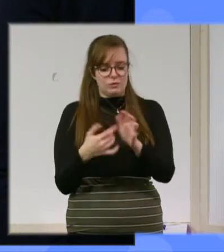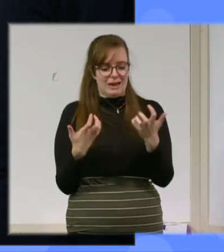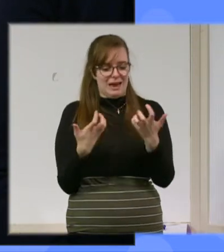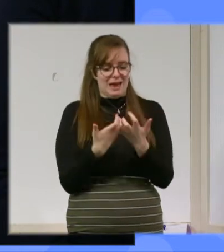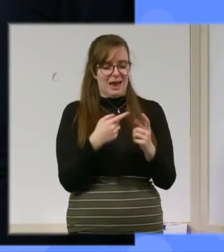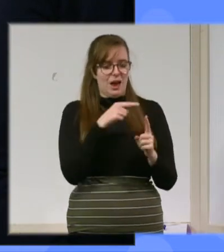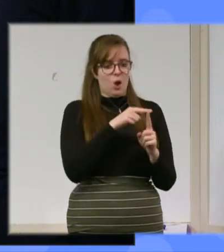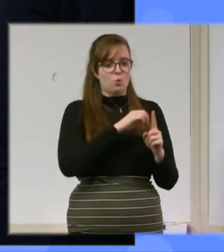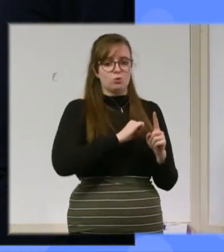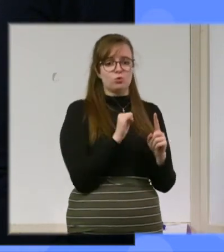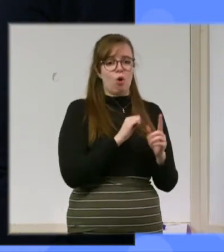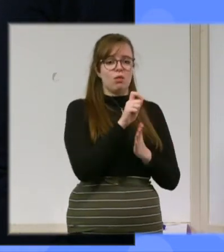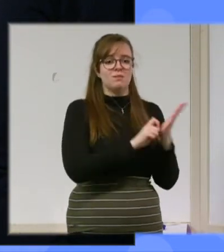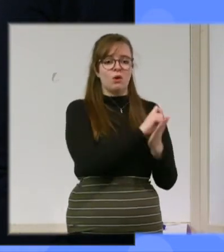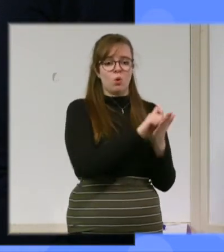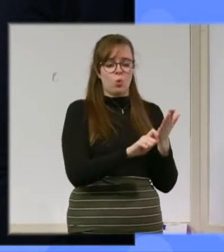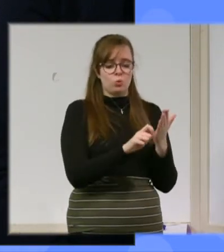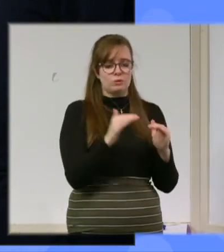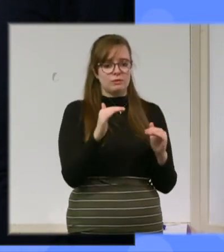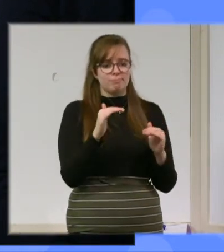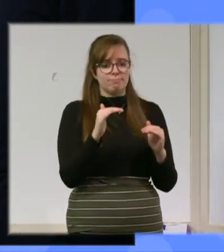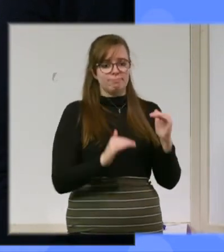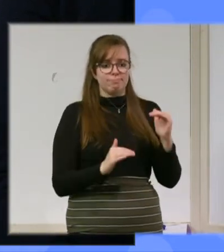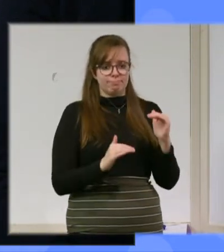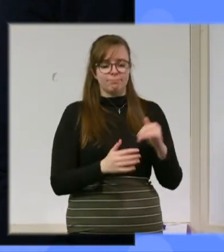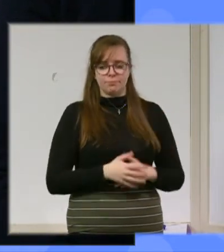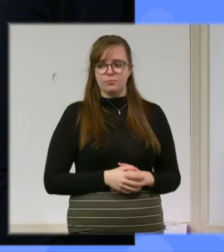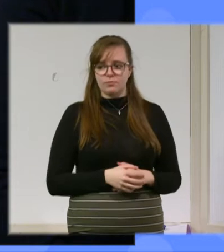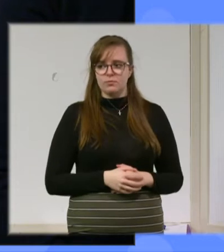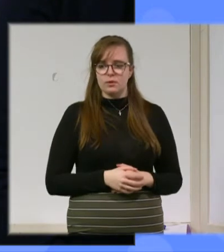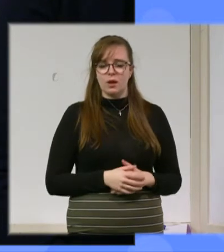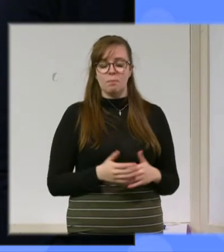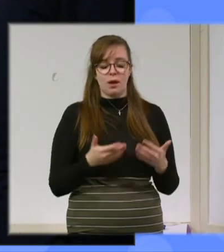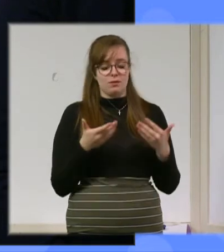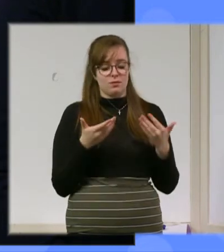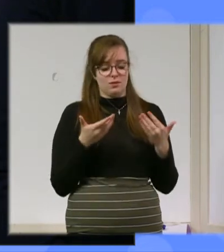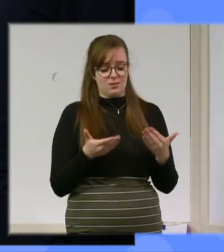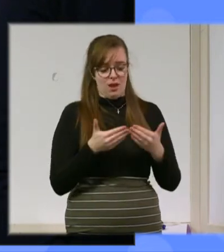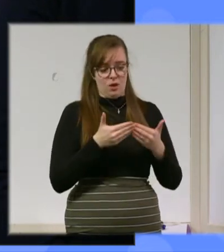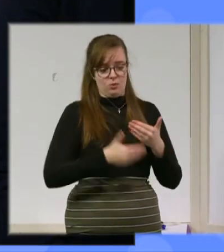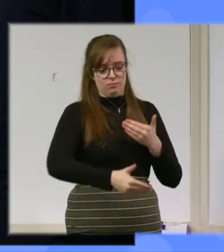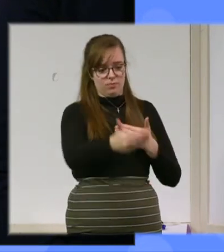voted for but it was a big difference between now and then is that we have a